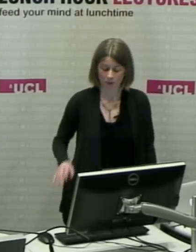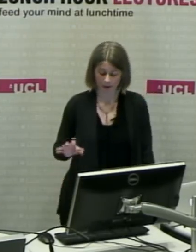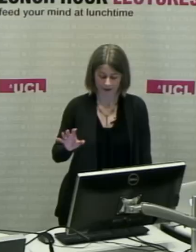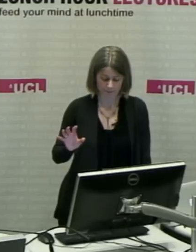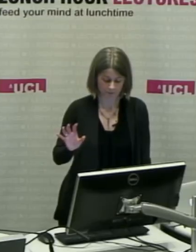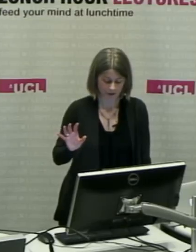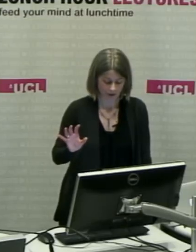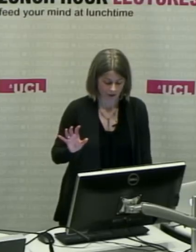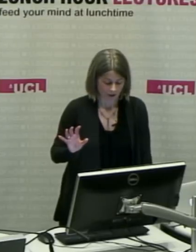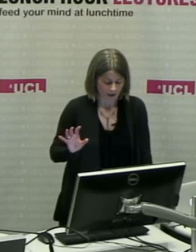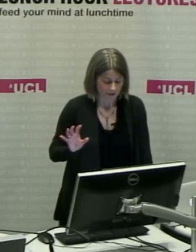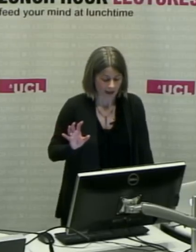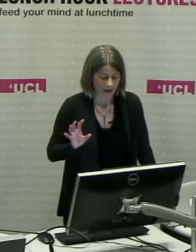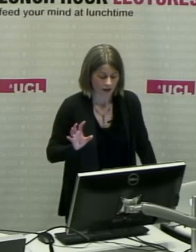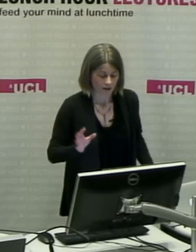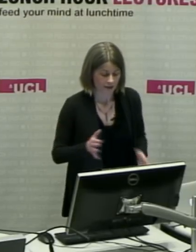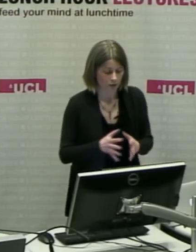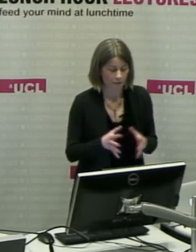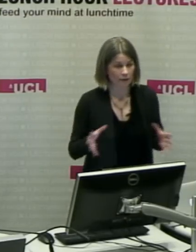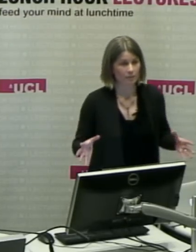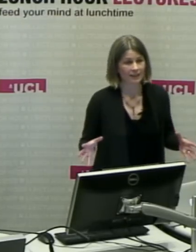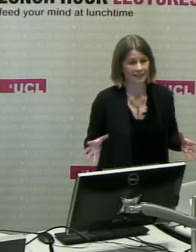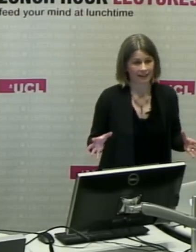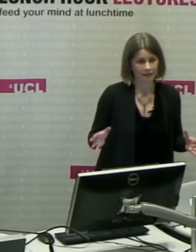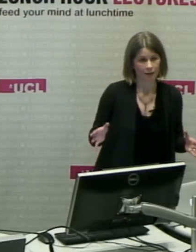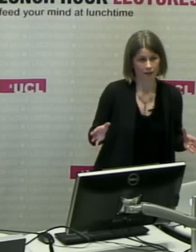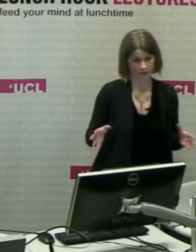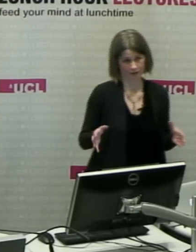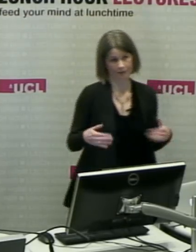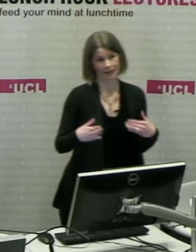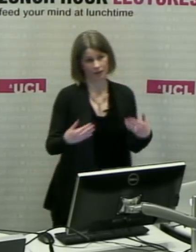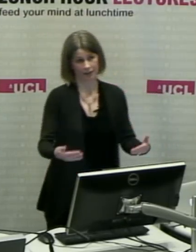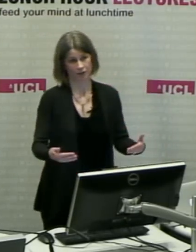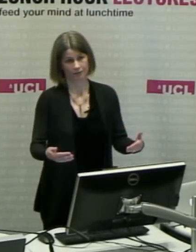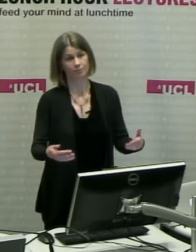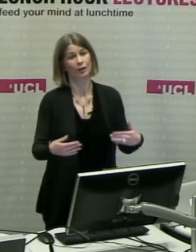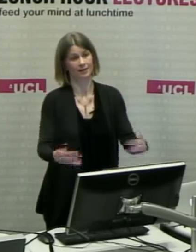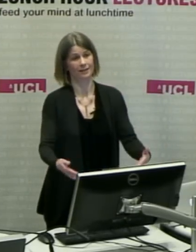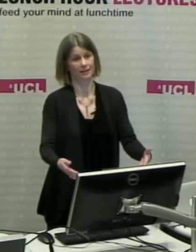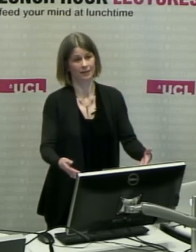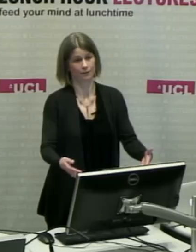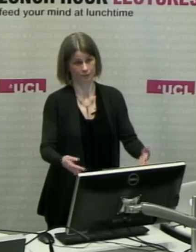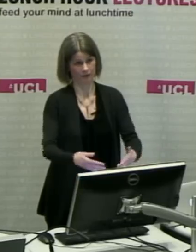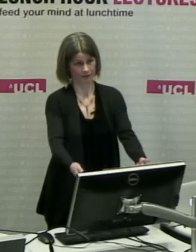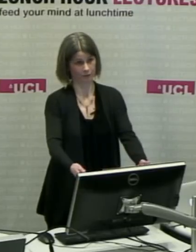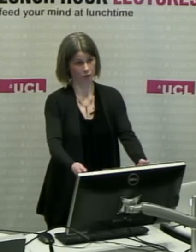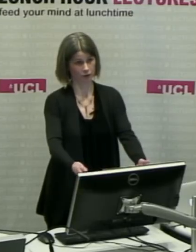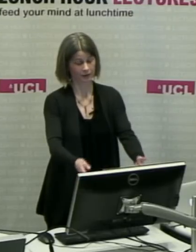There is great variability amongst education practices in deaf children.